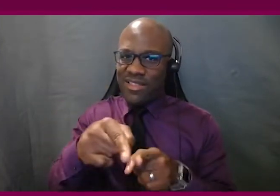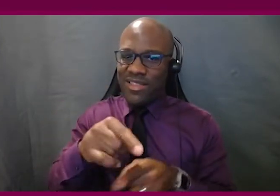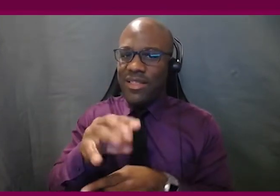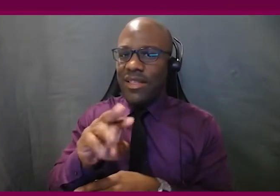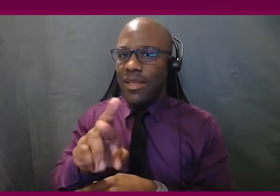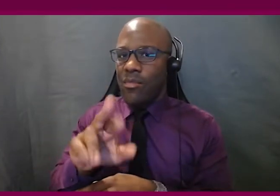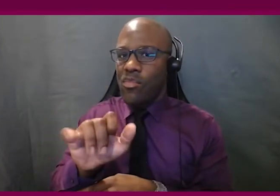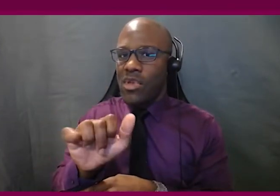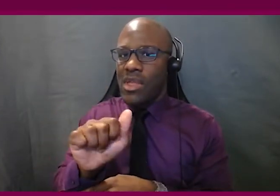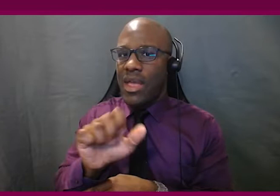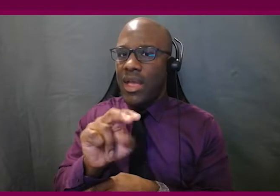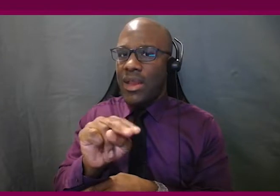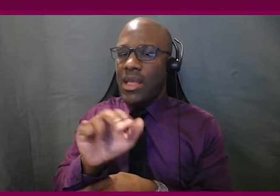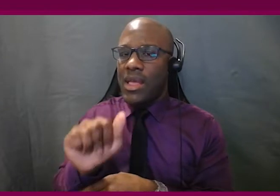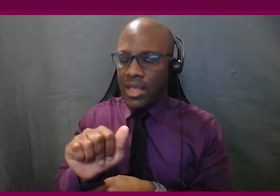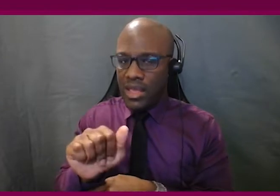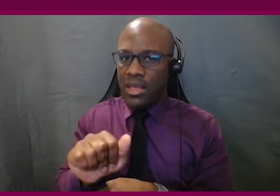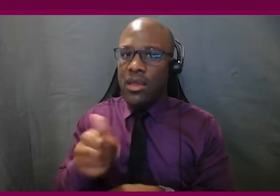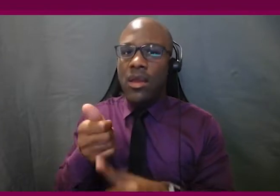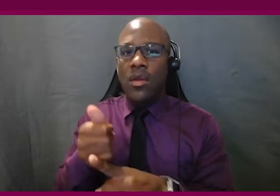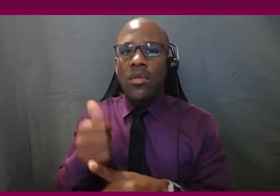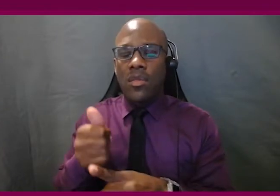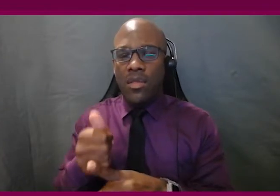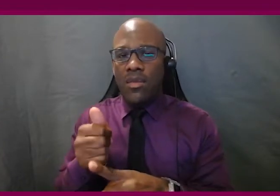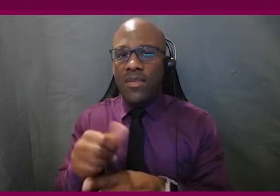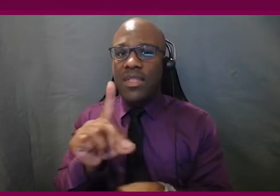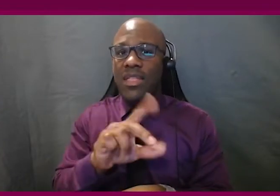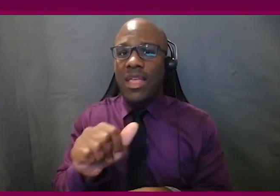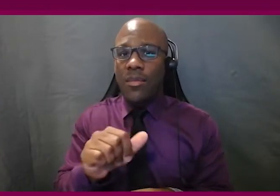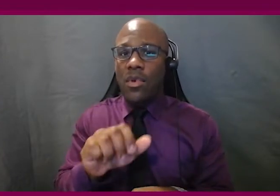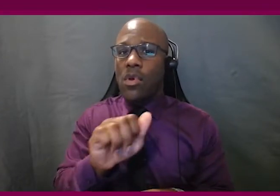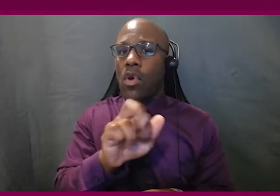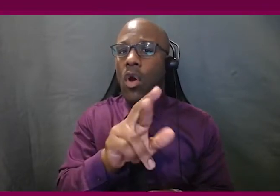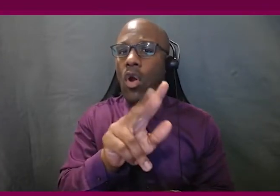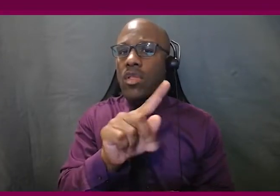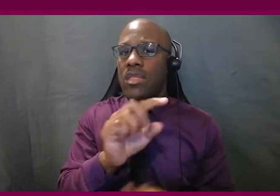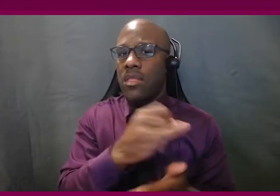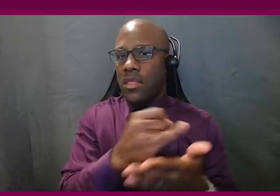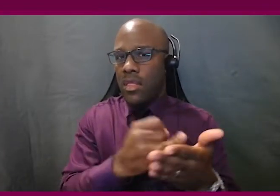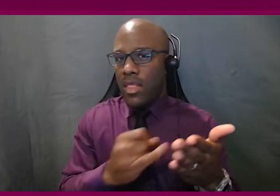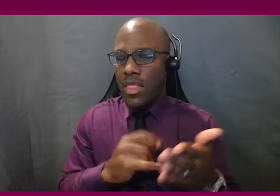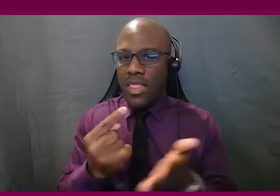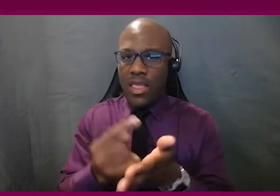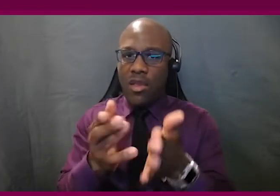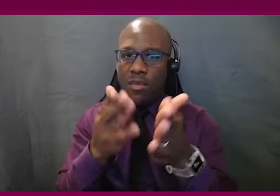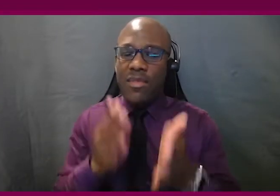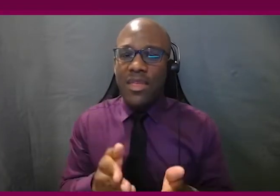Ashley Inkumsah: Brianna "Bri" Beck is a disabled arts therapist who couples fine art and design with mental health counseling.